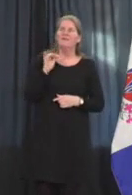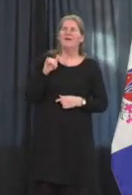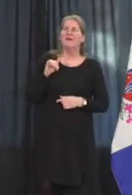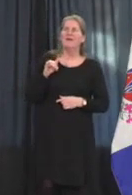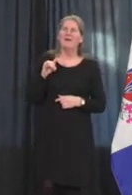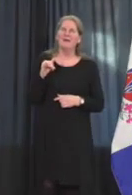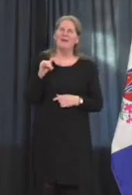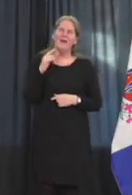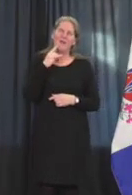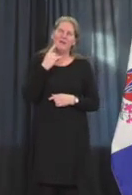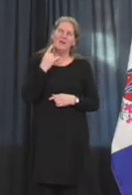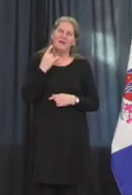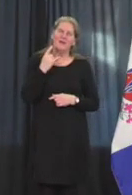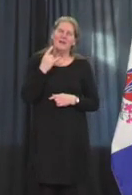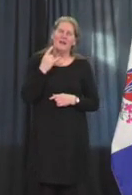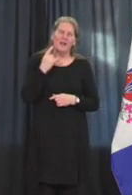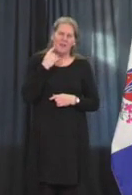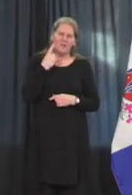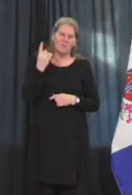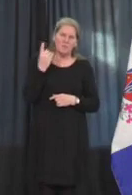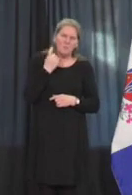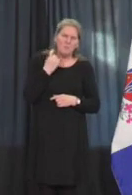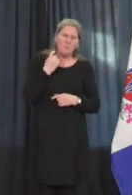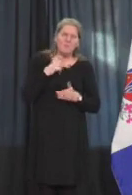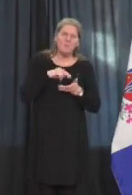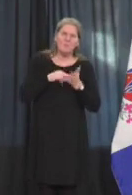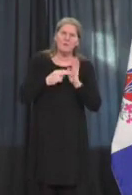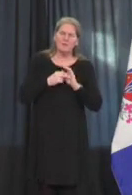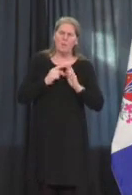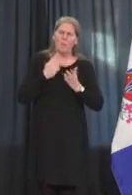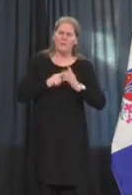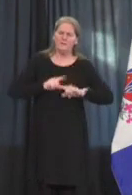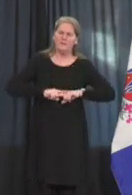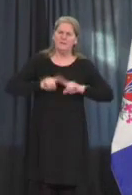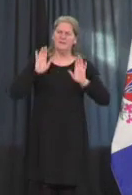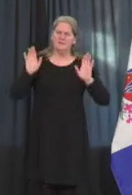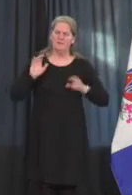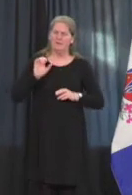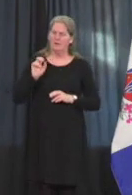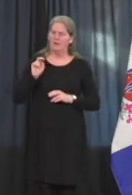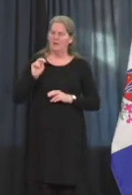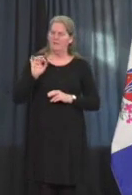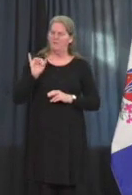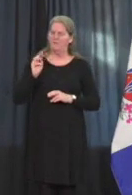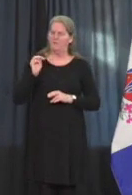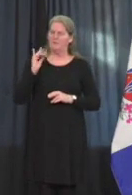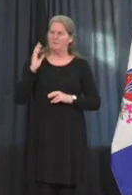I THINK THE QUESTION, YOU CUT OUT A LITTLE BIT, I THINK THE QUESTION IS, IS THERE A DIFFERENCE BETWEEN AN ENFORCEMENT OFFICER AND A PEACE